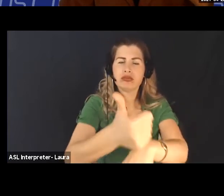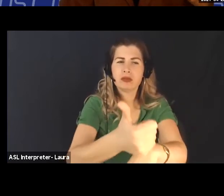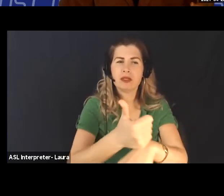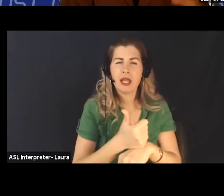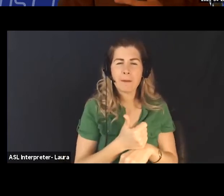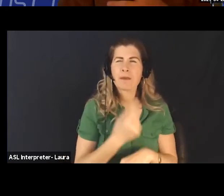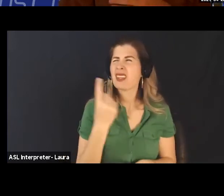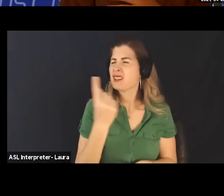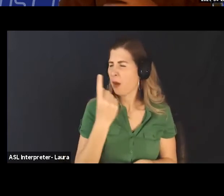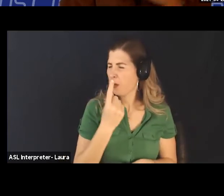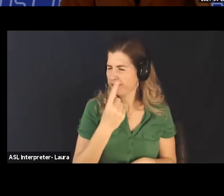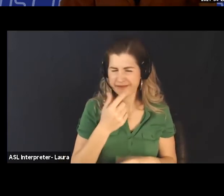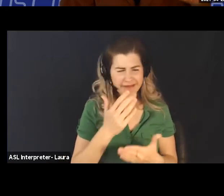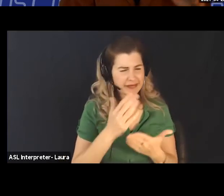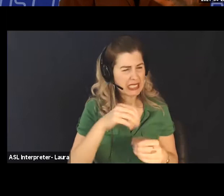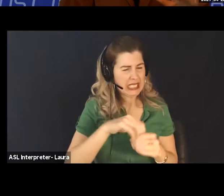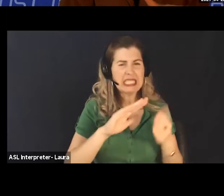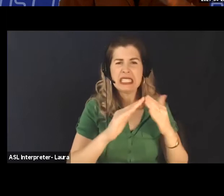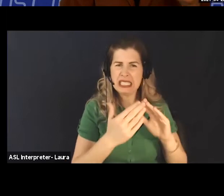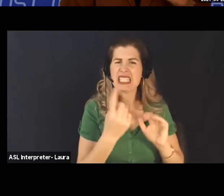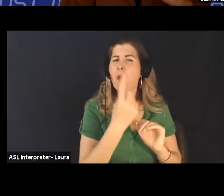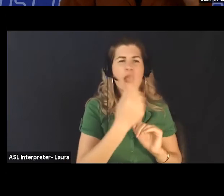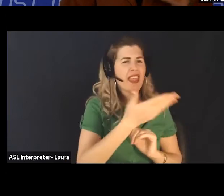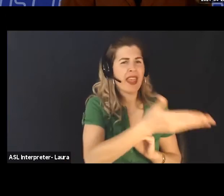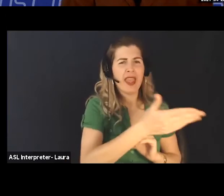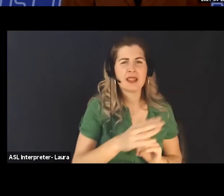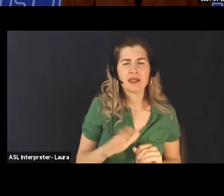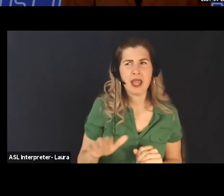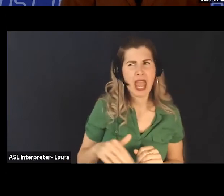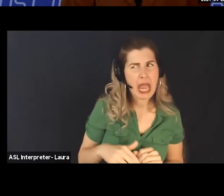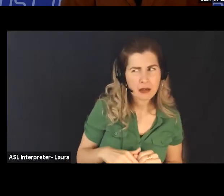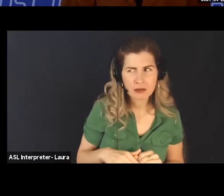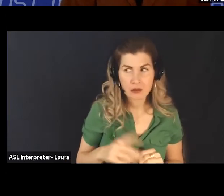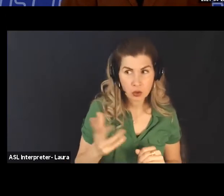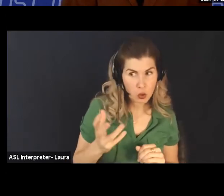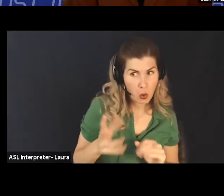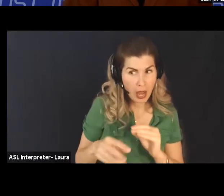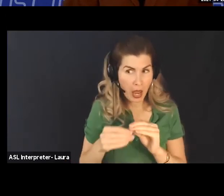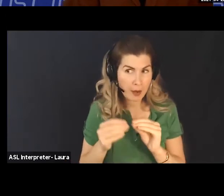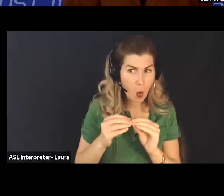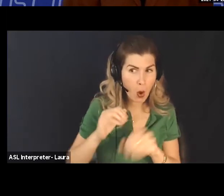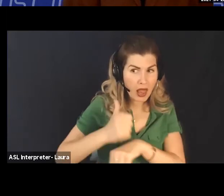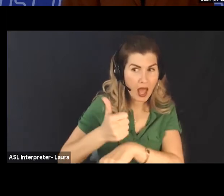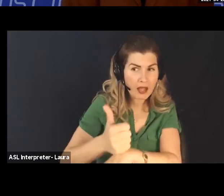the city quietly said, Hey, if you want to expand this program, you should probably have some public forums